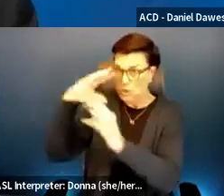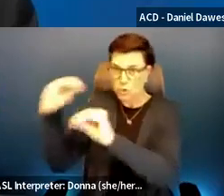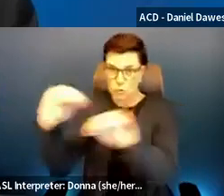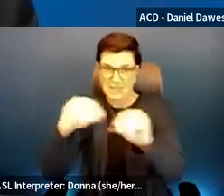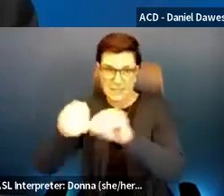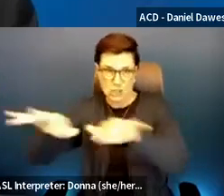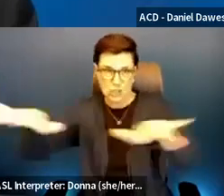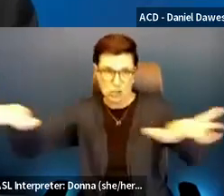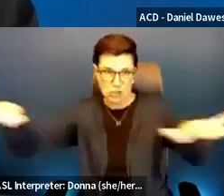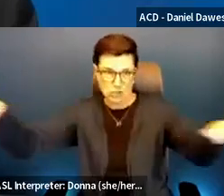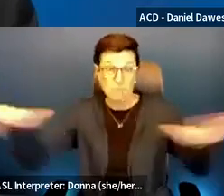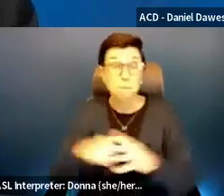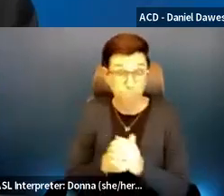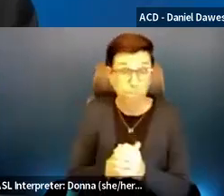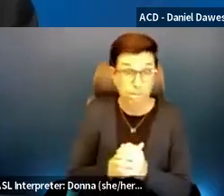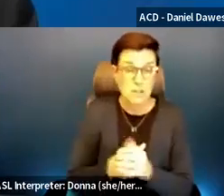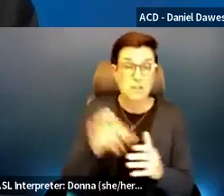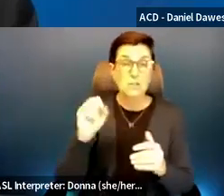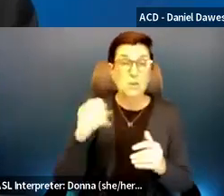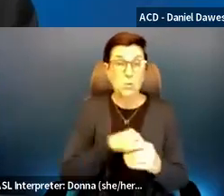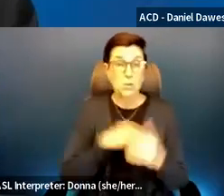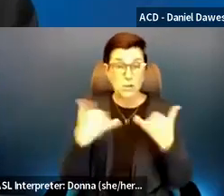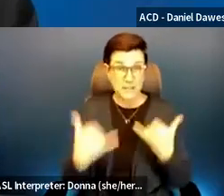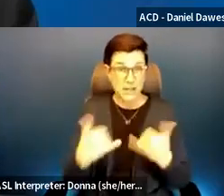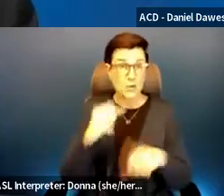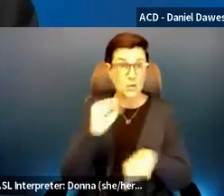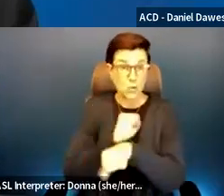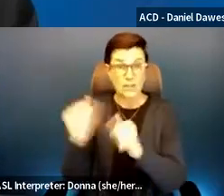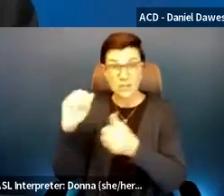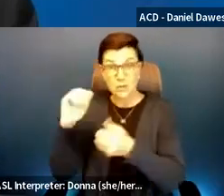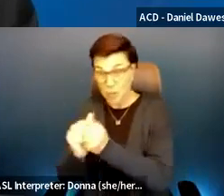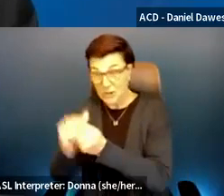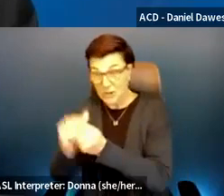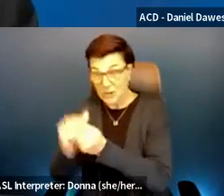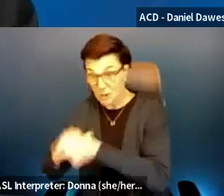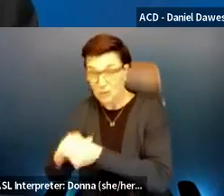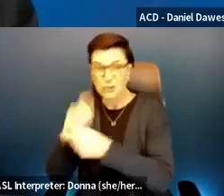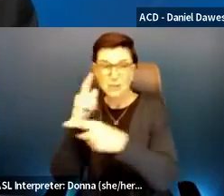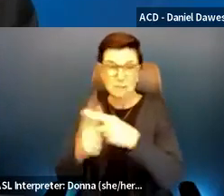by the recipients and our work through our funded partners,